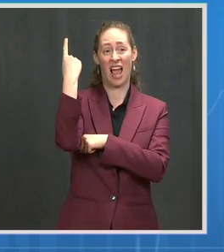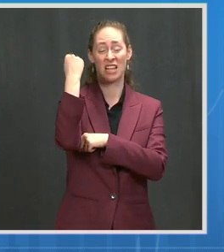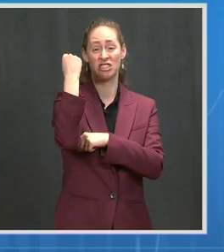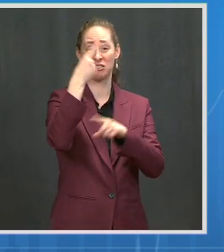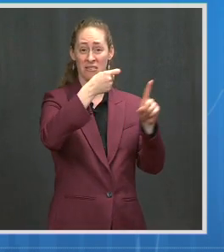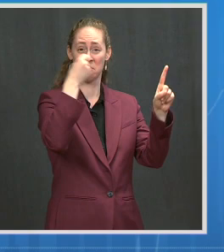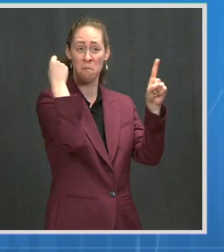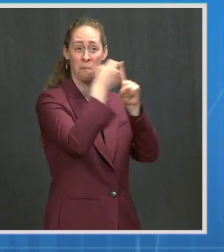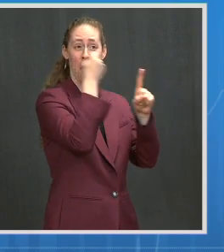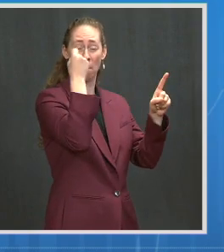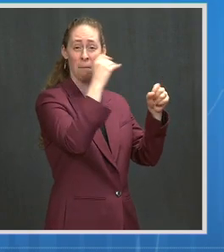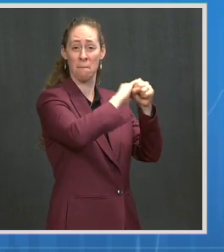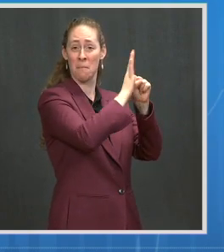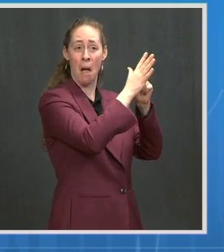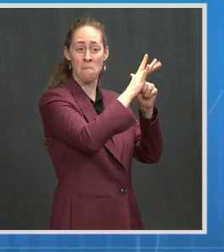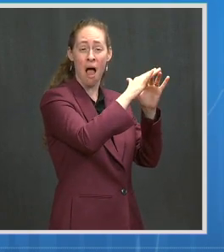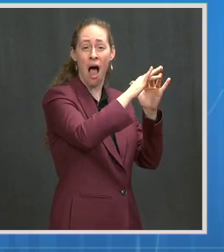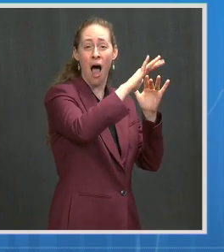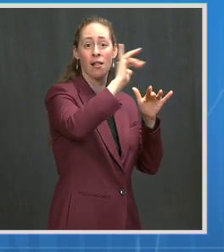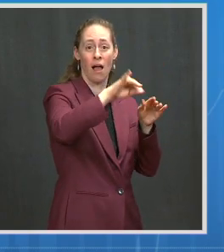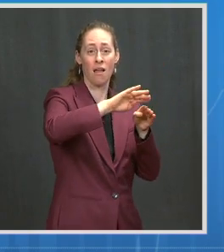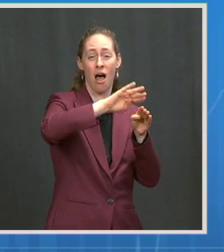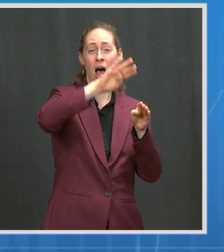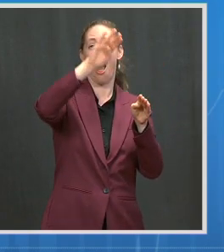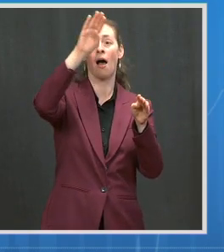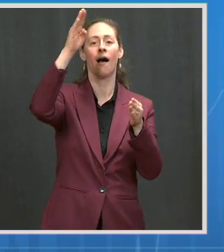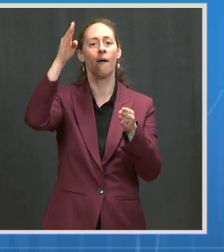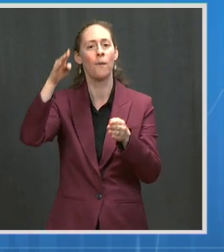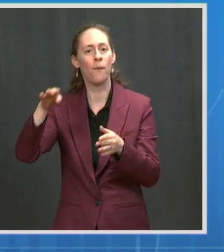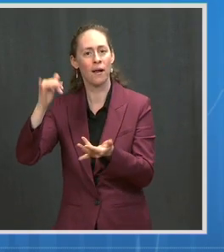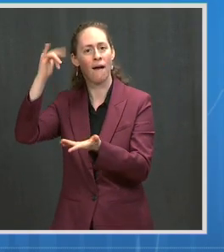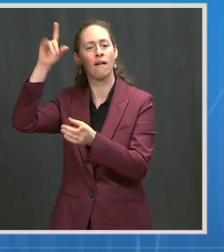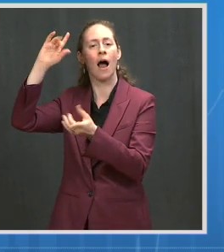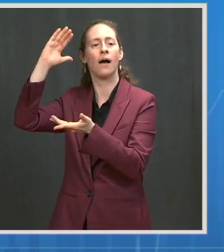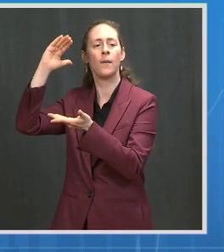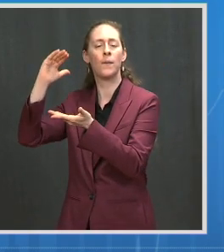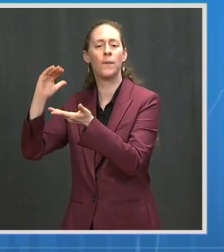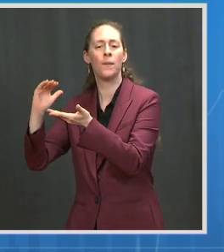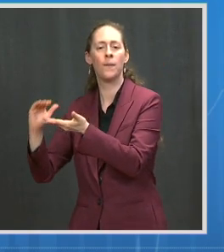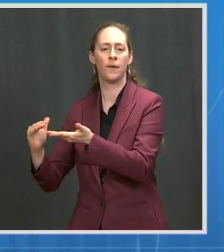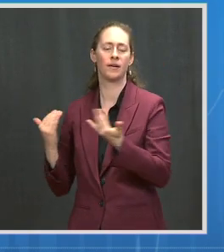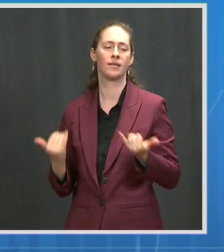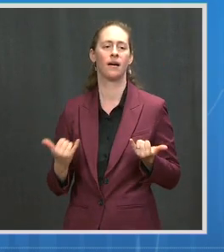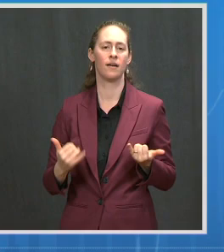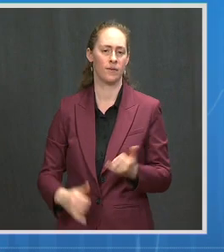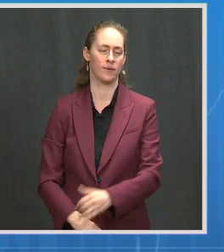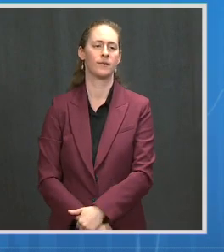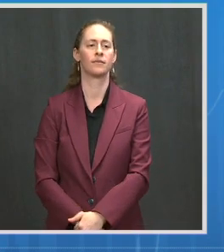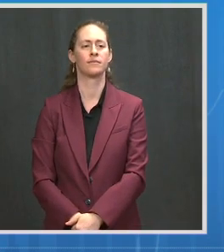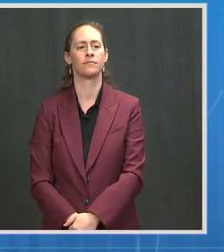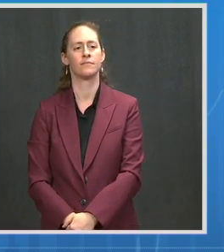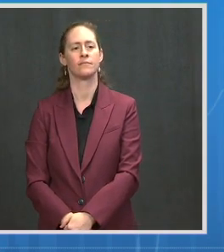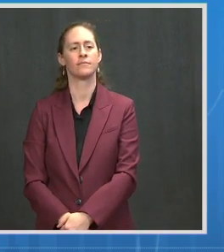The past week has been a big week, with progress and milestones that set us on a path out of this pandemic.